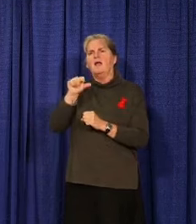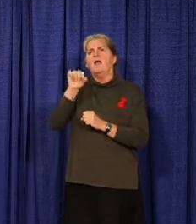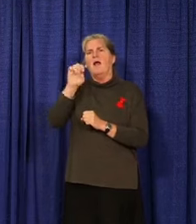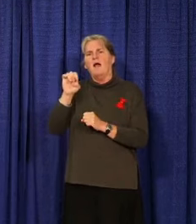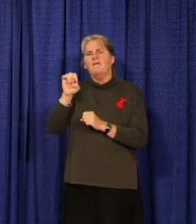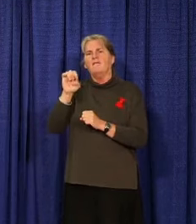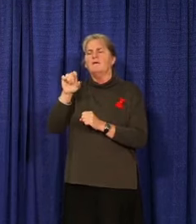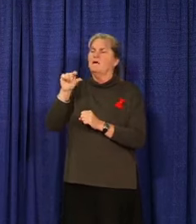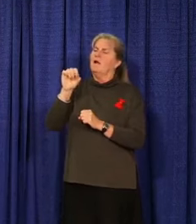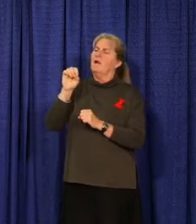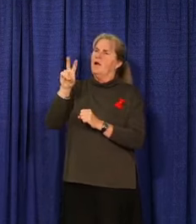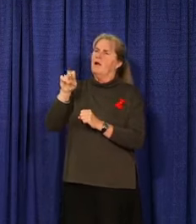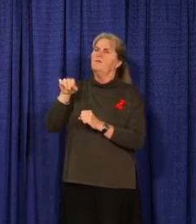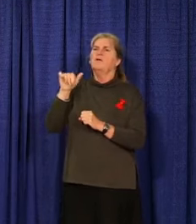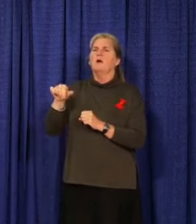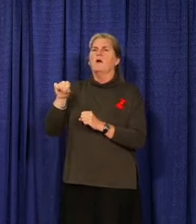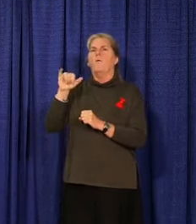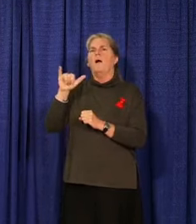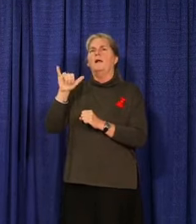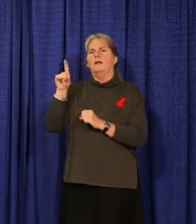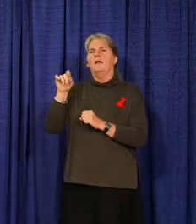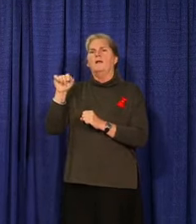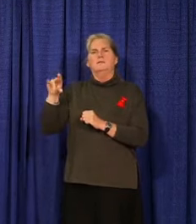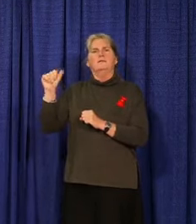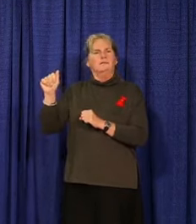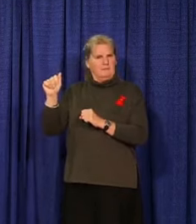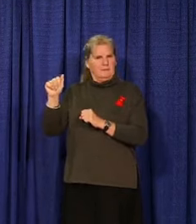covid19enforcement@gov.yk.ca.